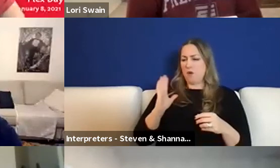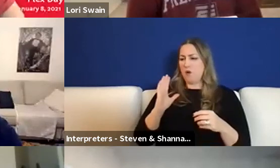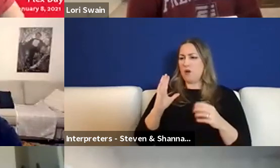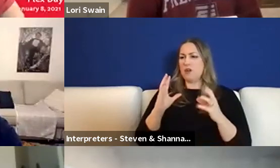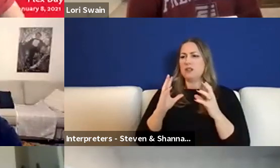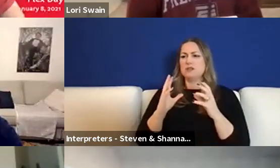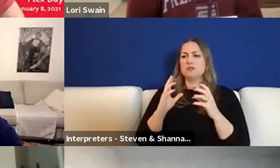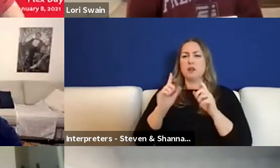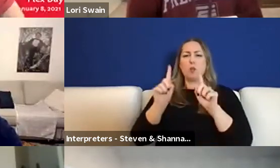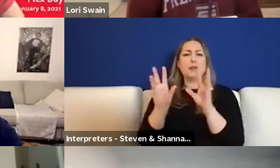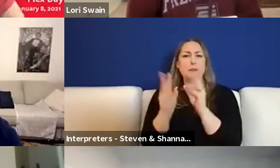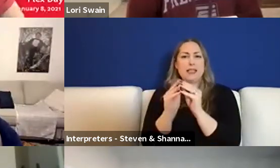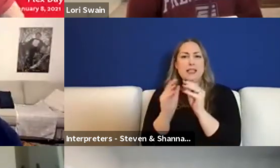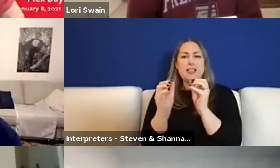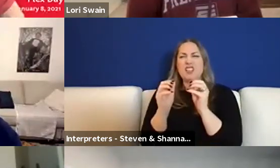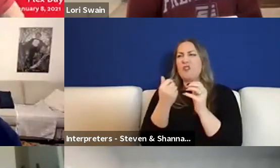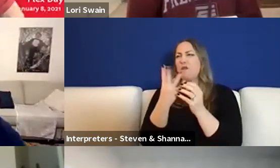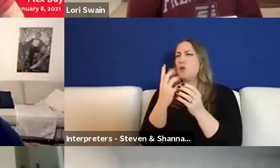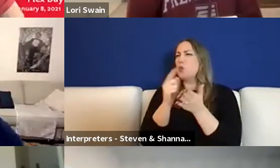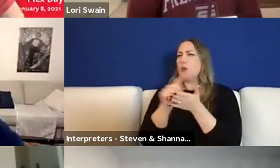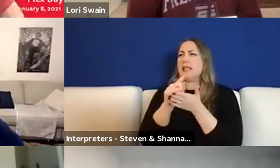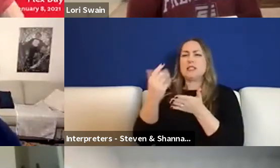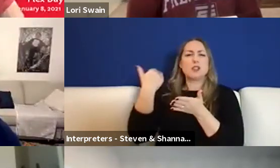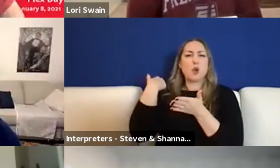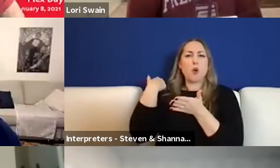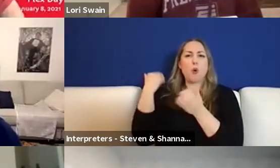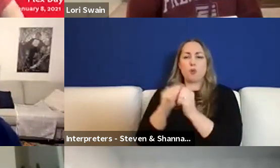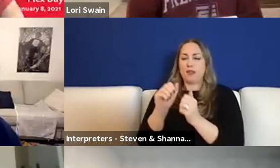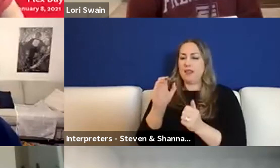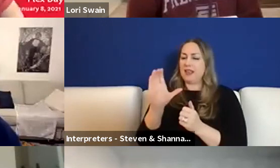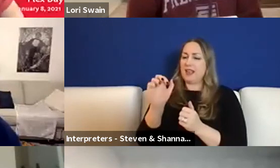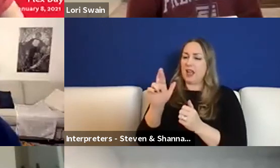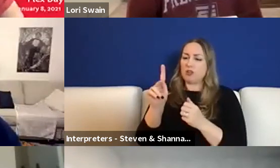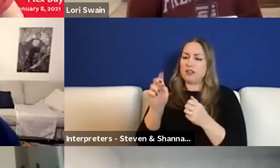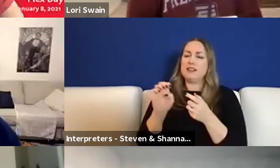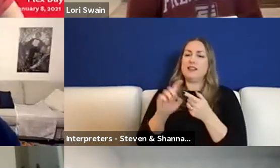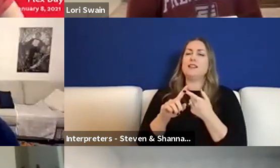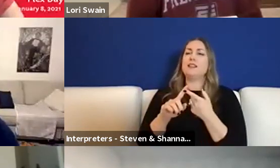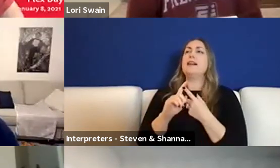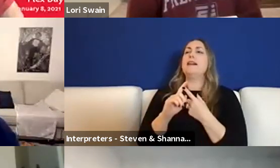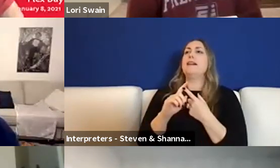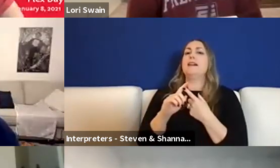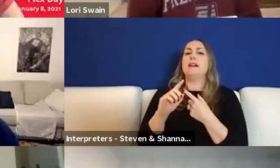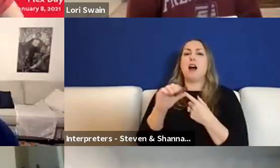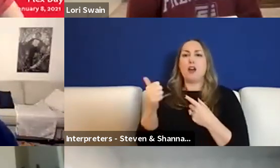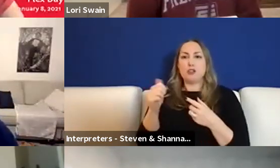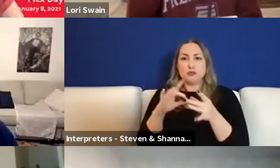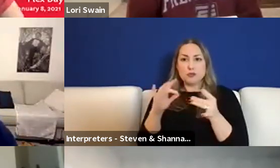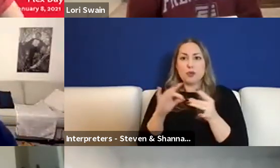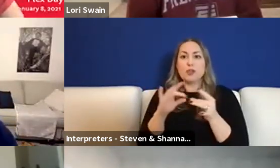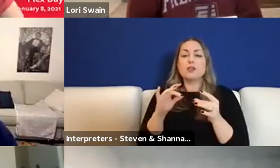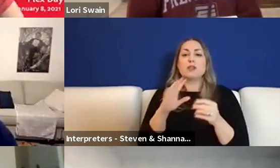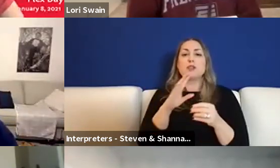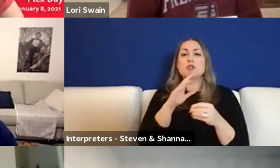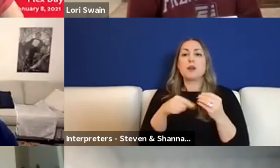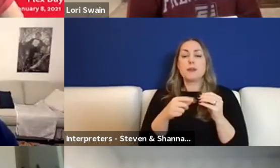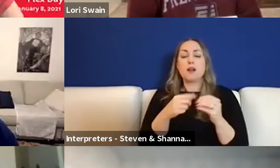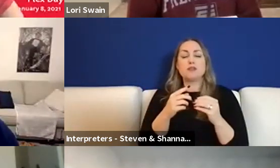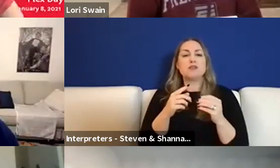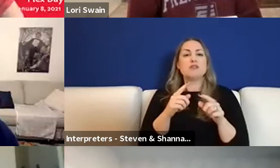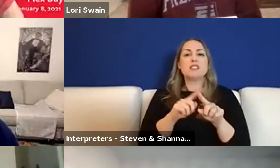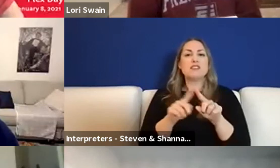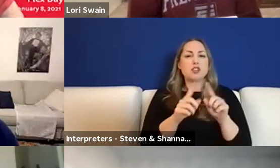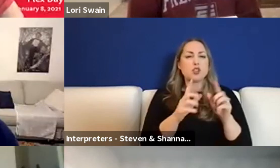of this a few weeks back, and it was just the bit of the confusion, because of those kinds of alignments, you know, that were aligned in